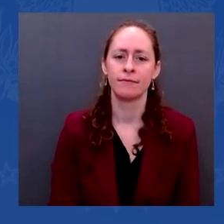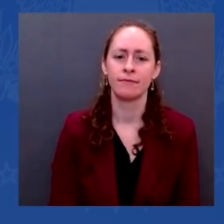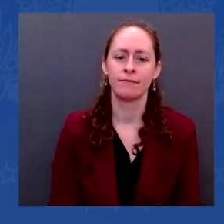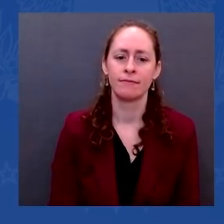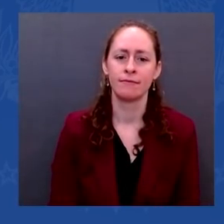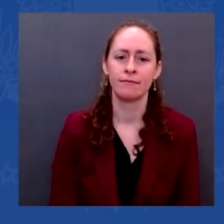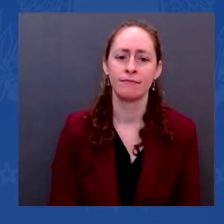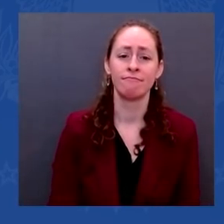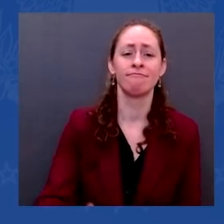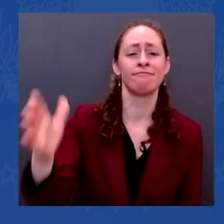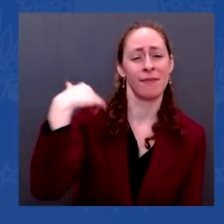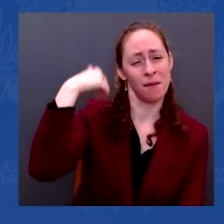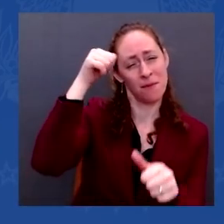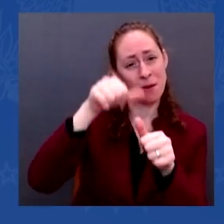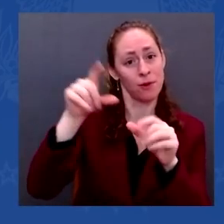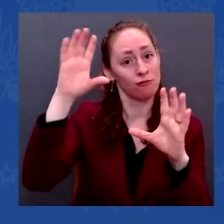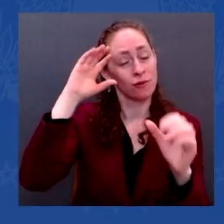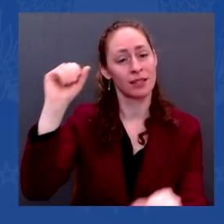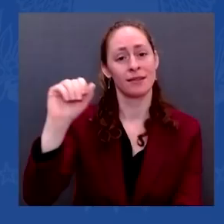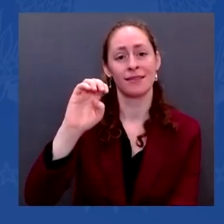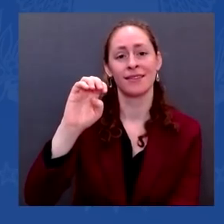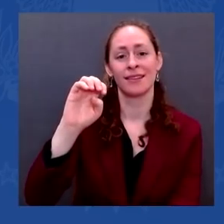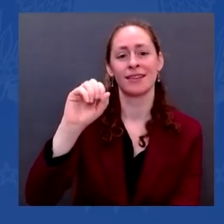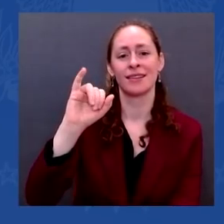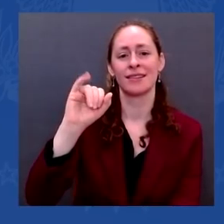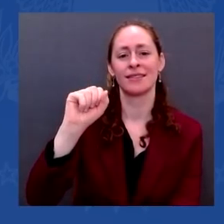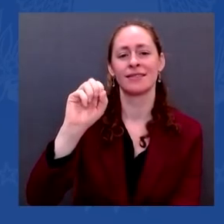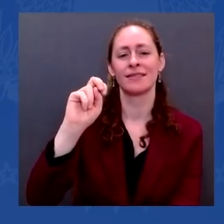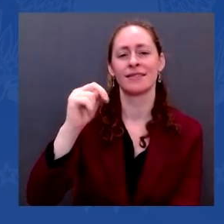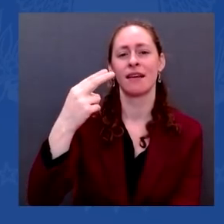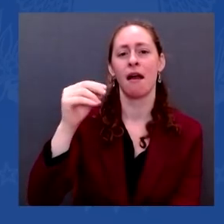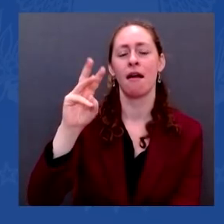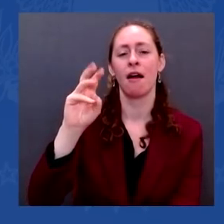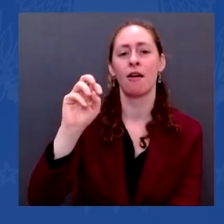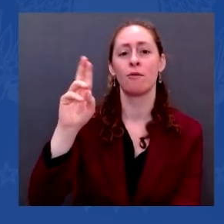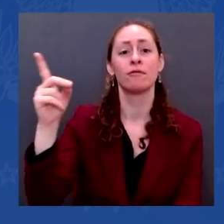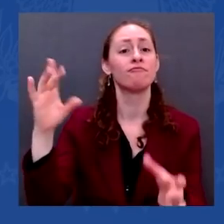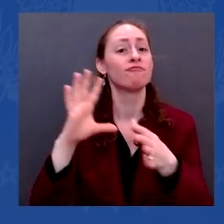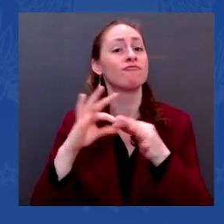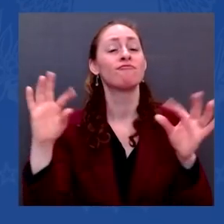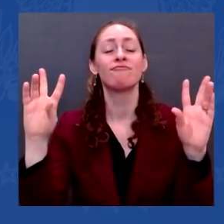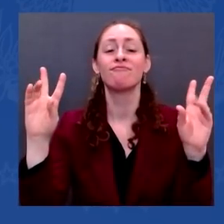and times for some help which comes from outside ourselves."